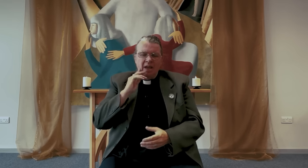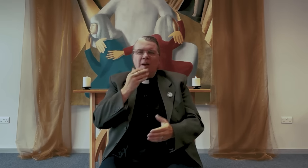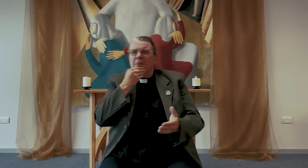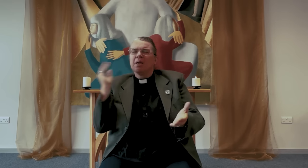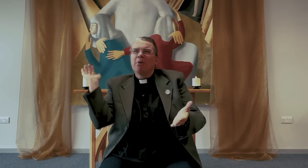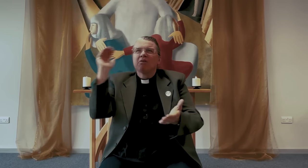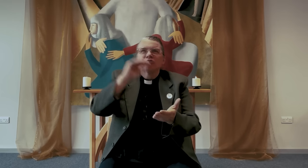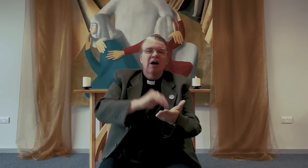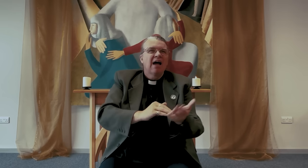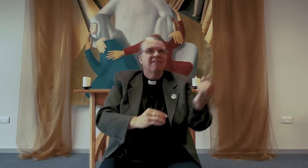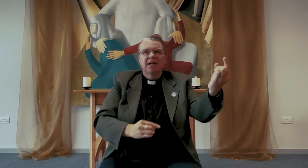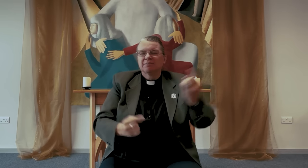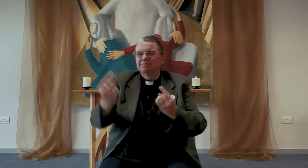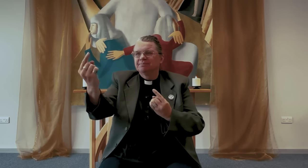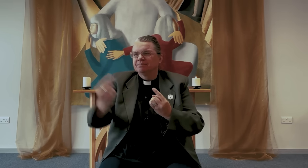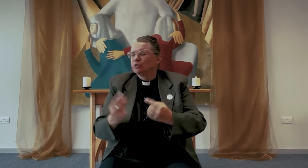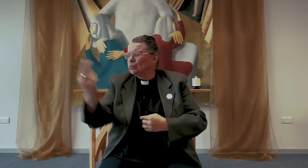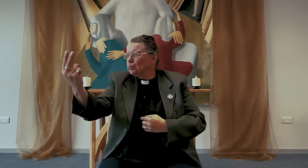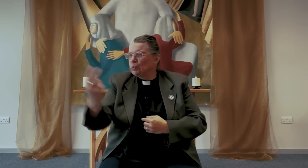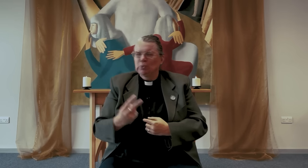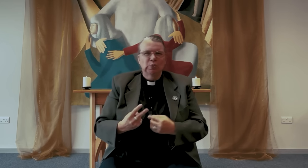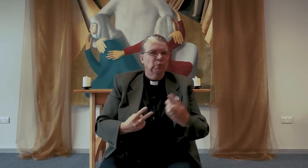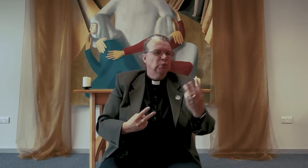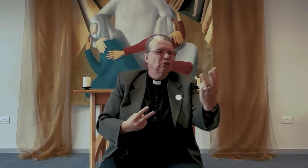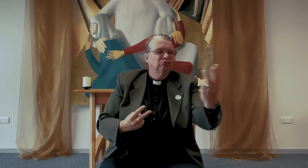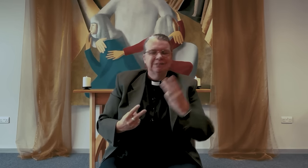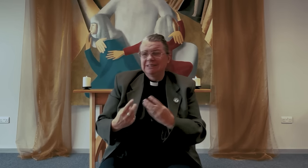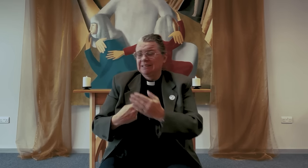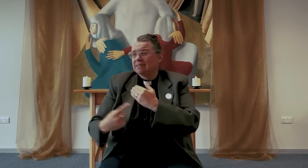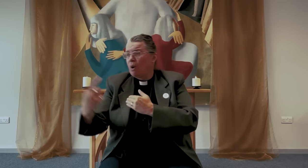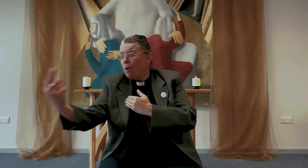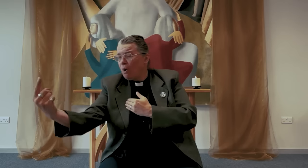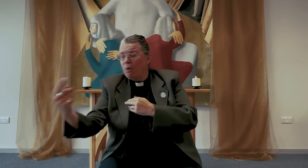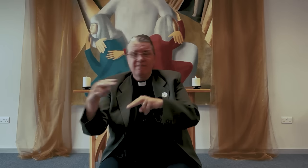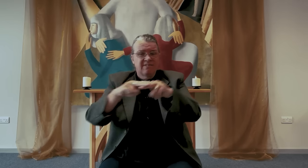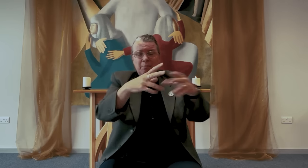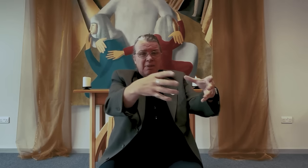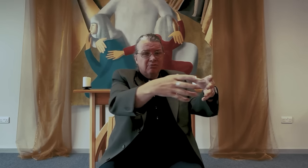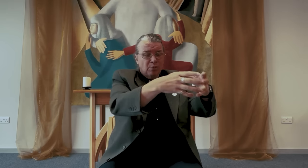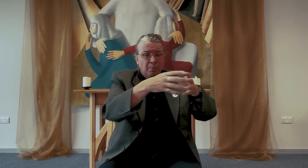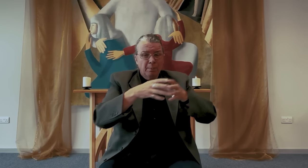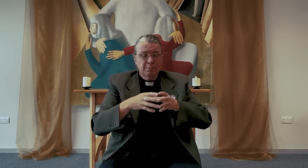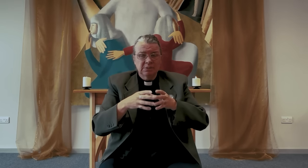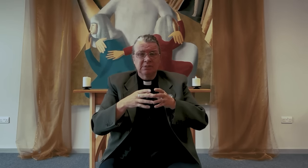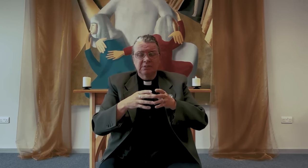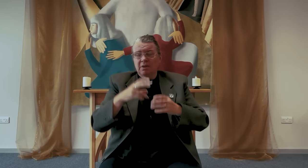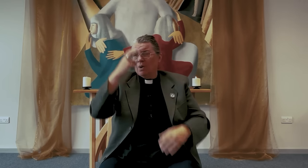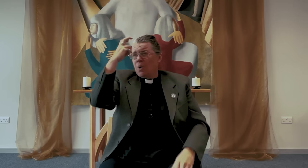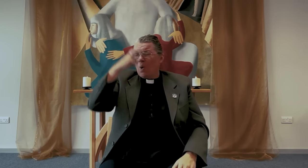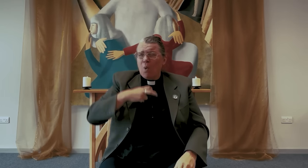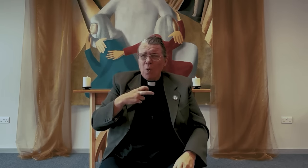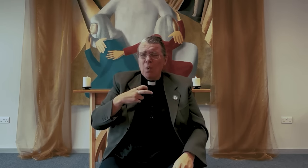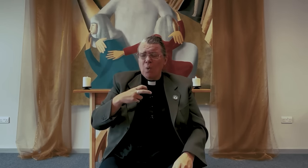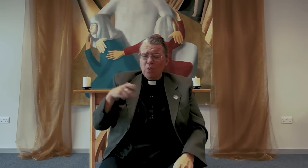People are coming, in twos and threes, families, alone, men and women,